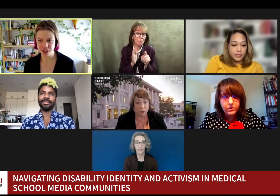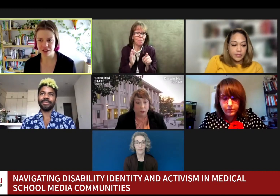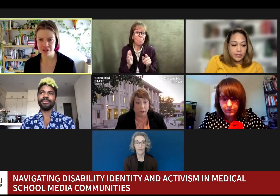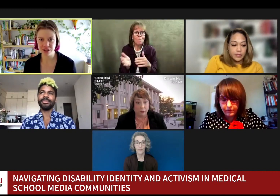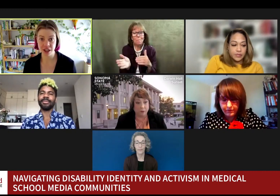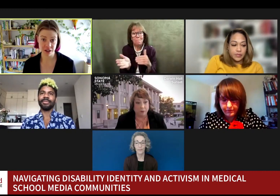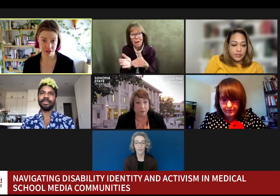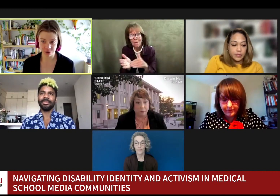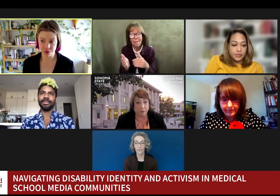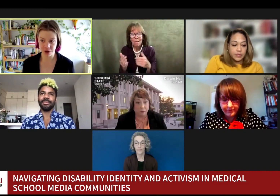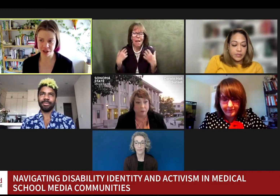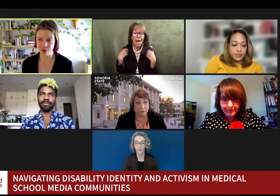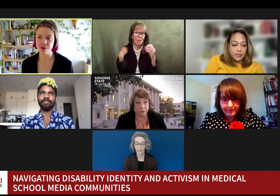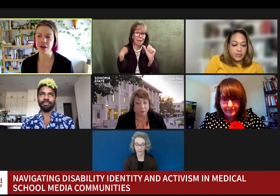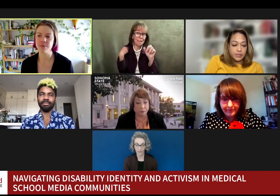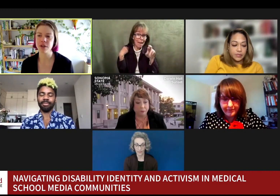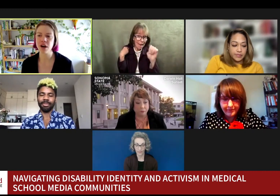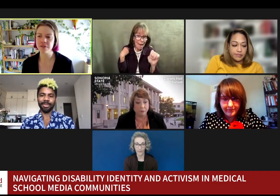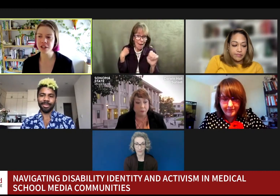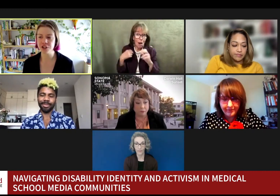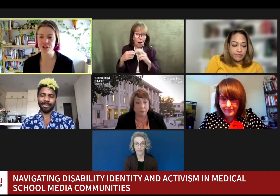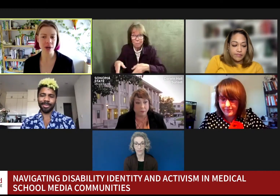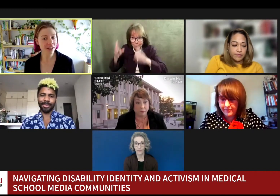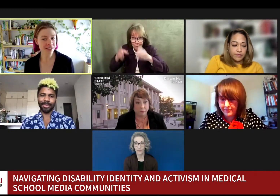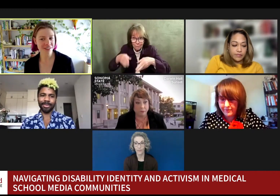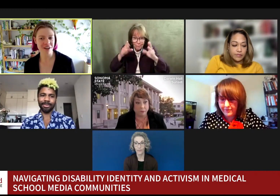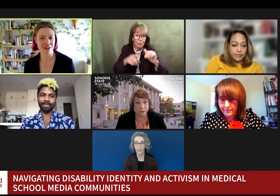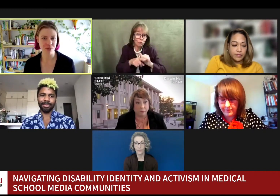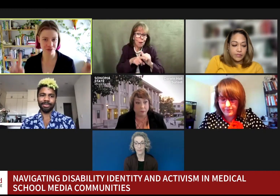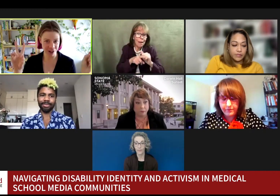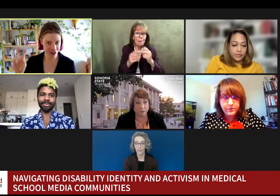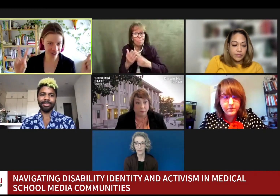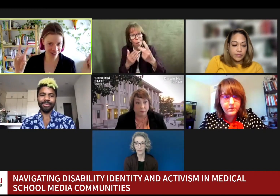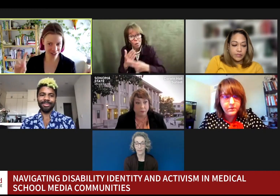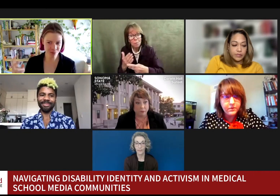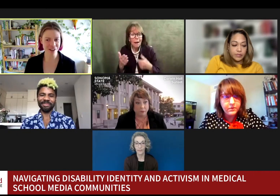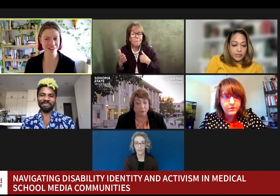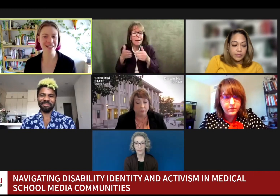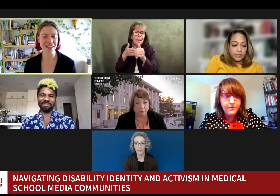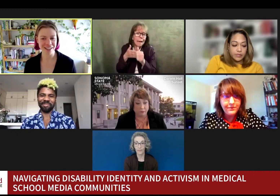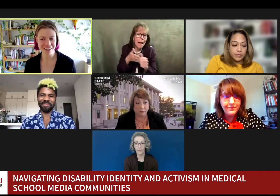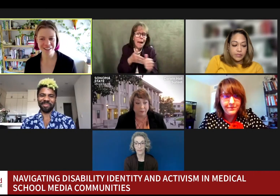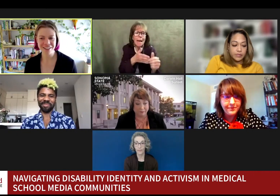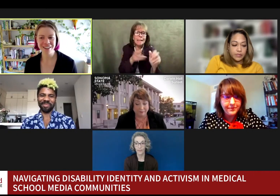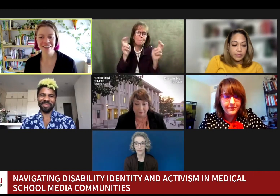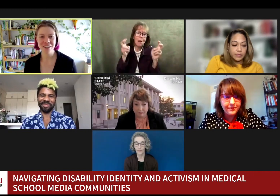training programs often issue guidance on professionalism online.